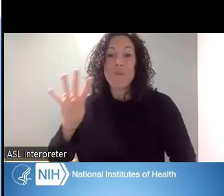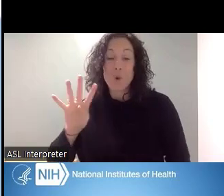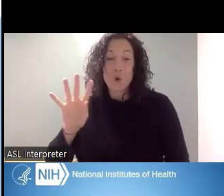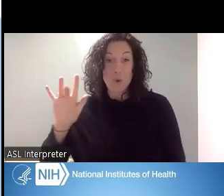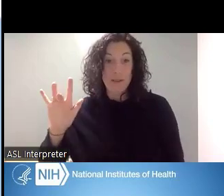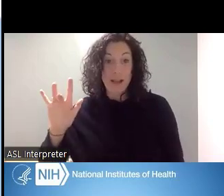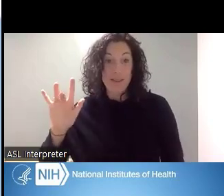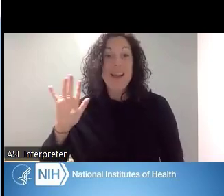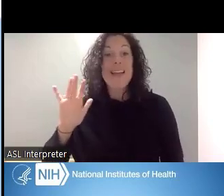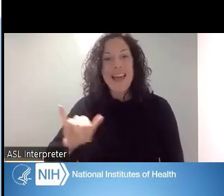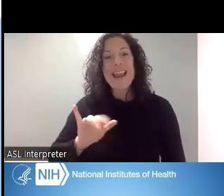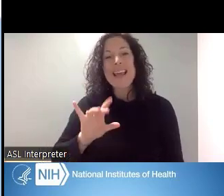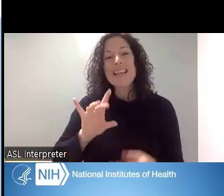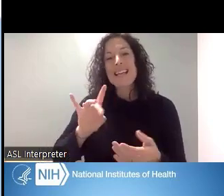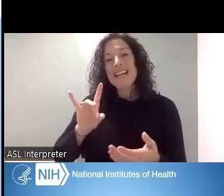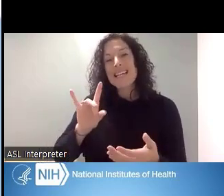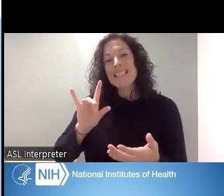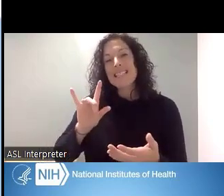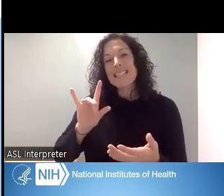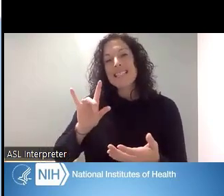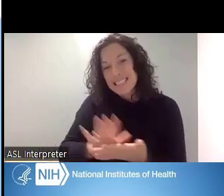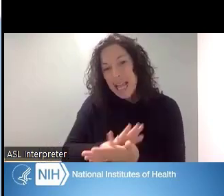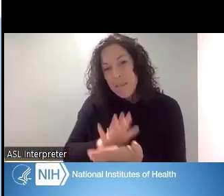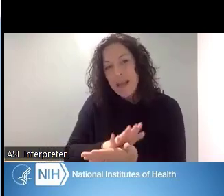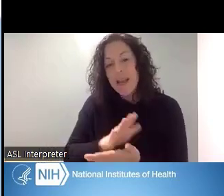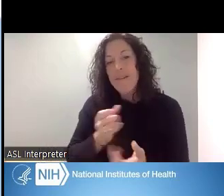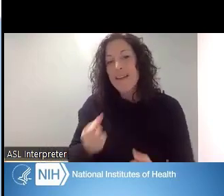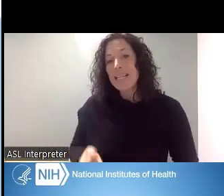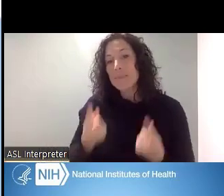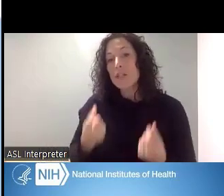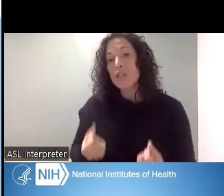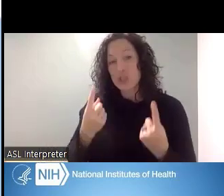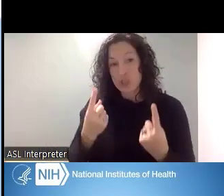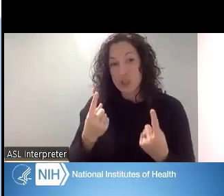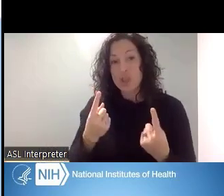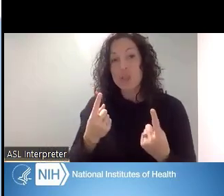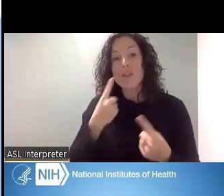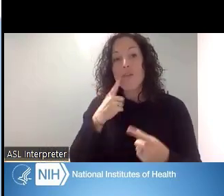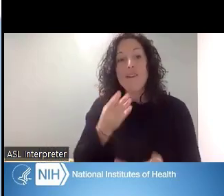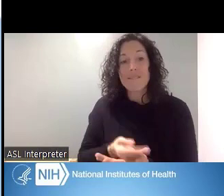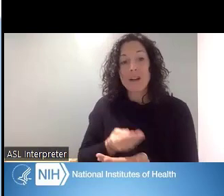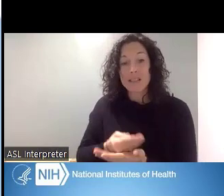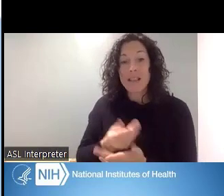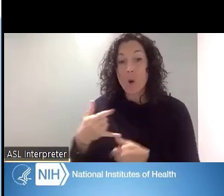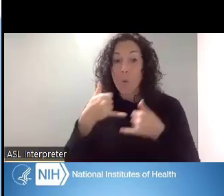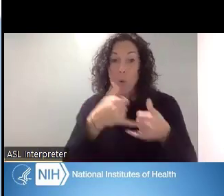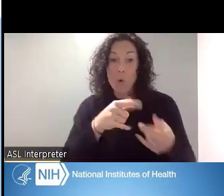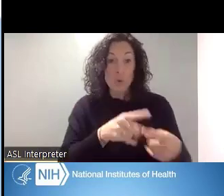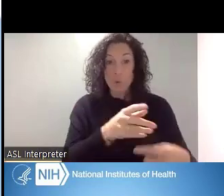is a statement of expenditures reported against funds awarded to a recipient,